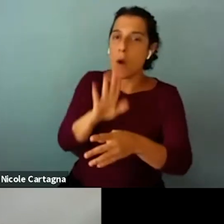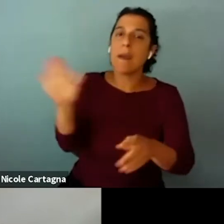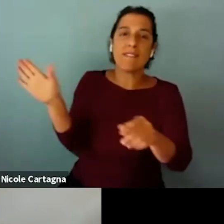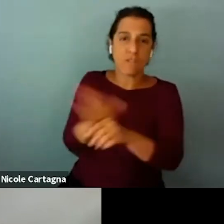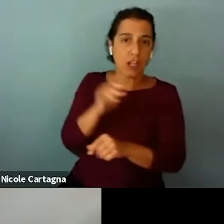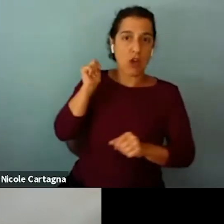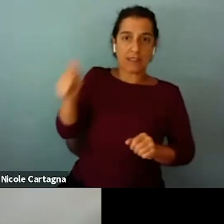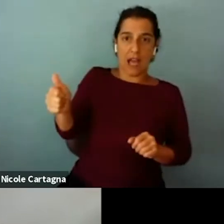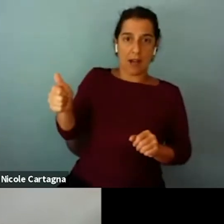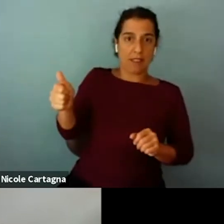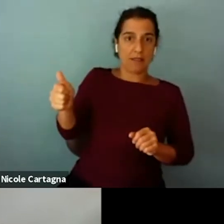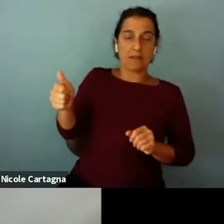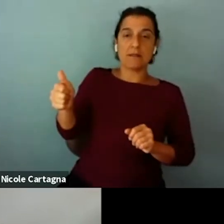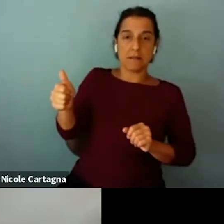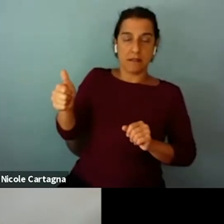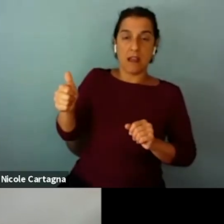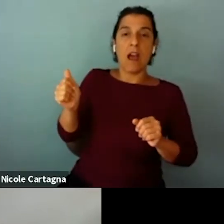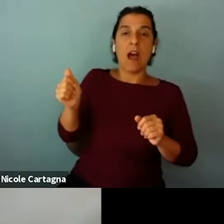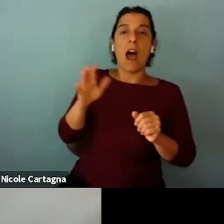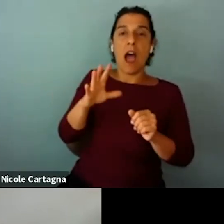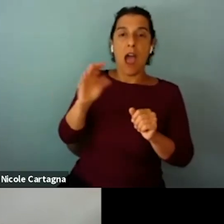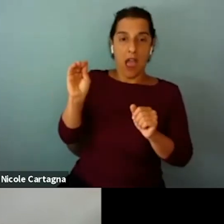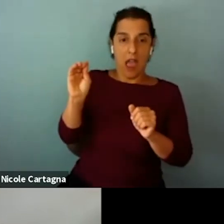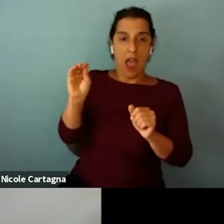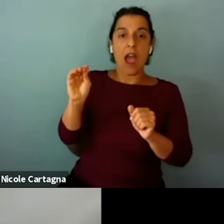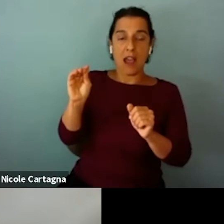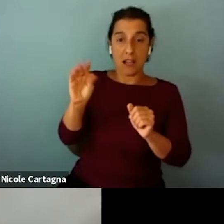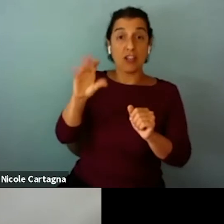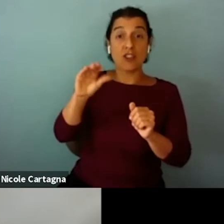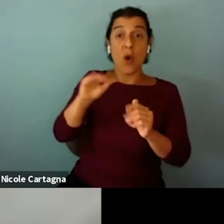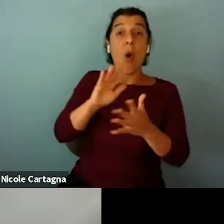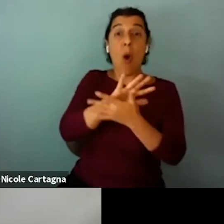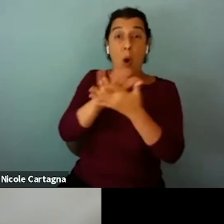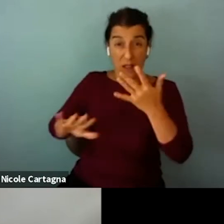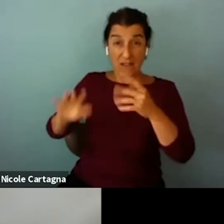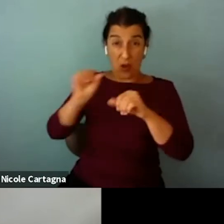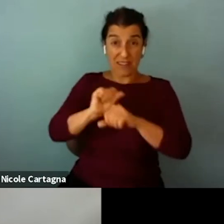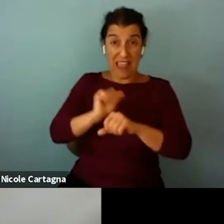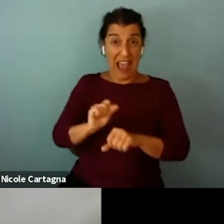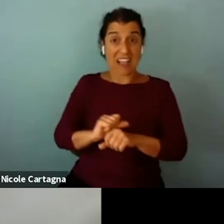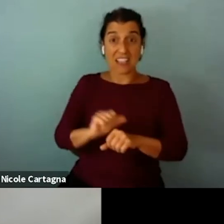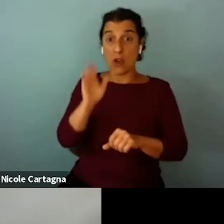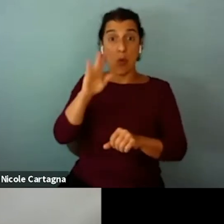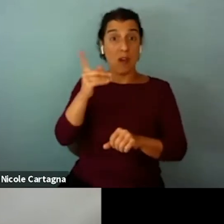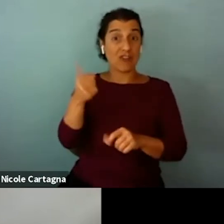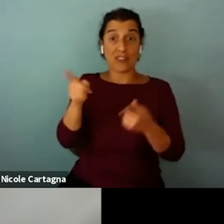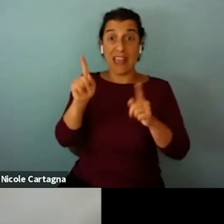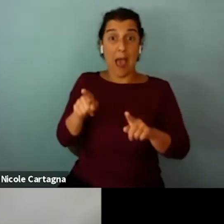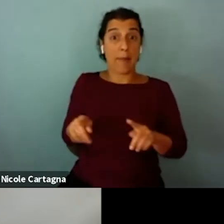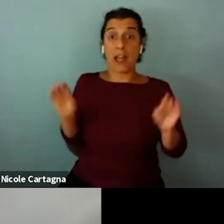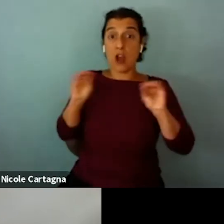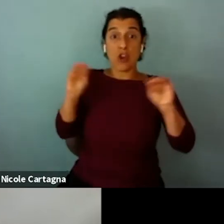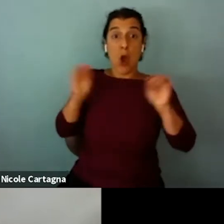uh in so that all of those tasks will just happen there'll be no setup with that